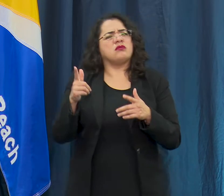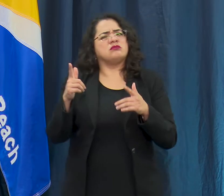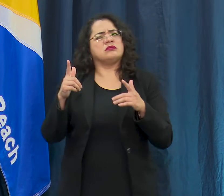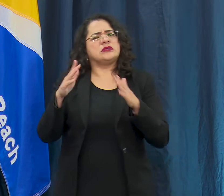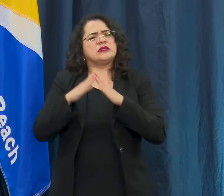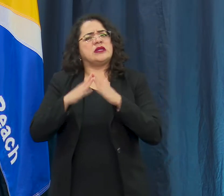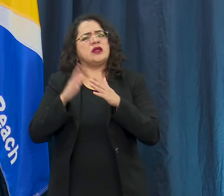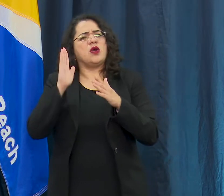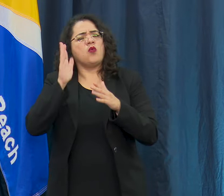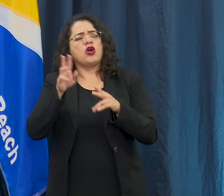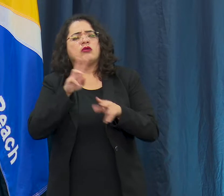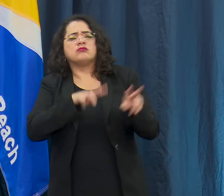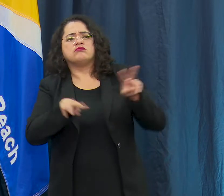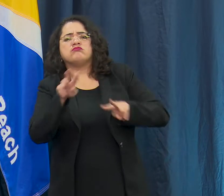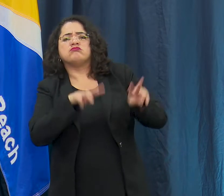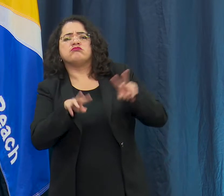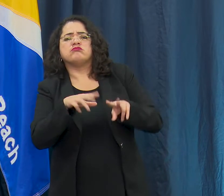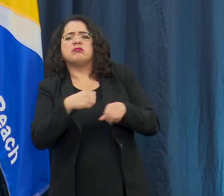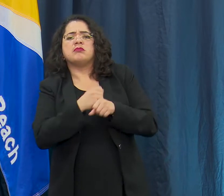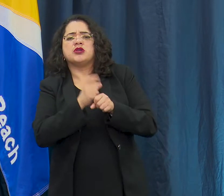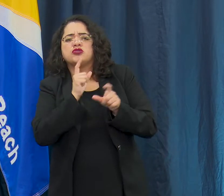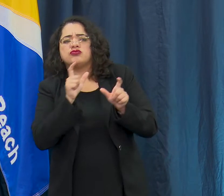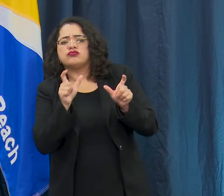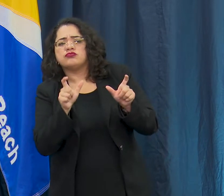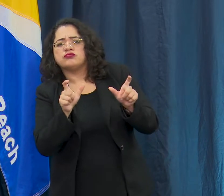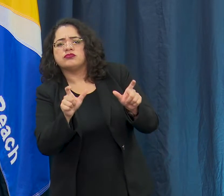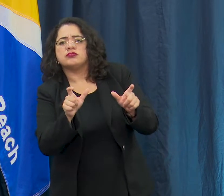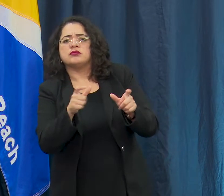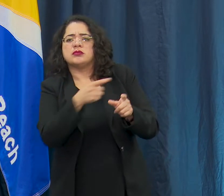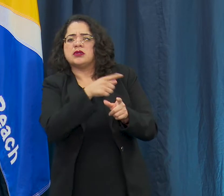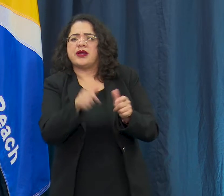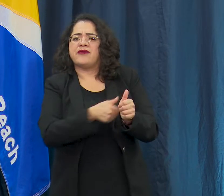guidelines and I was also wondering kind of hot topic but if there's any updates